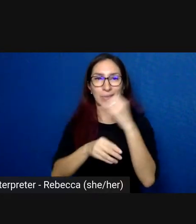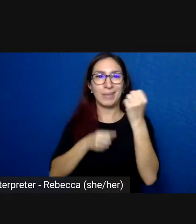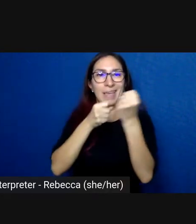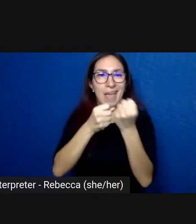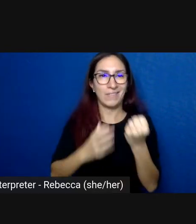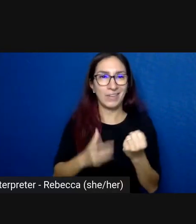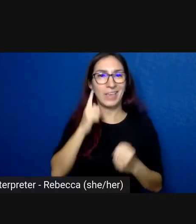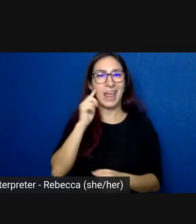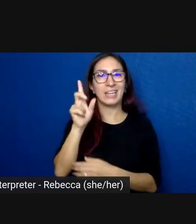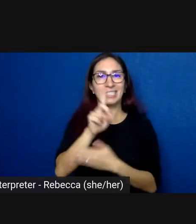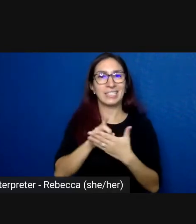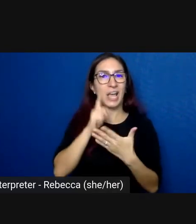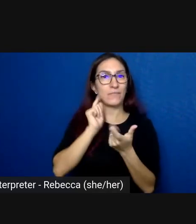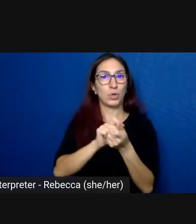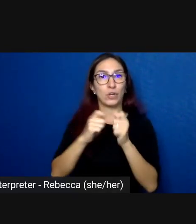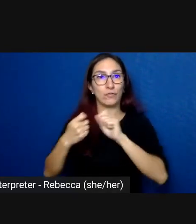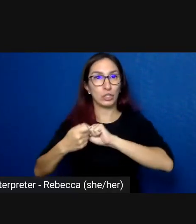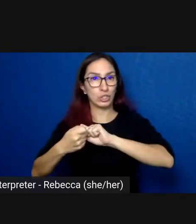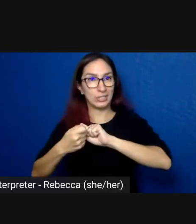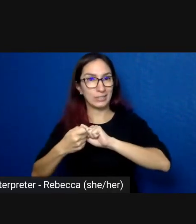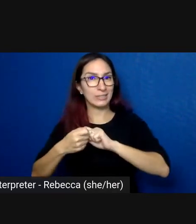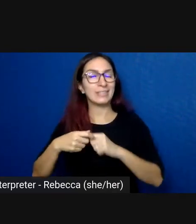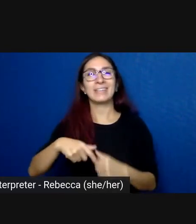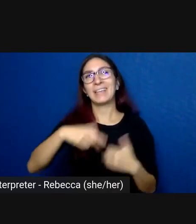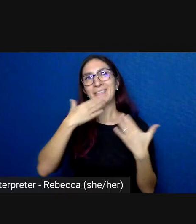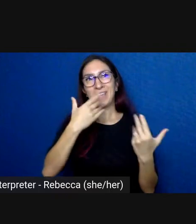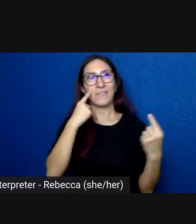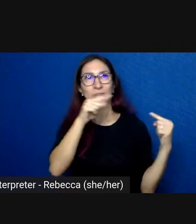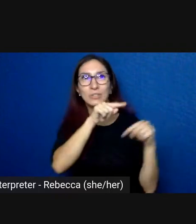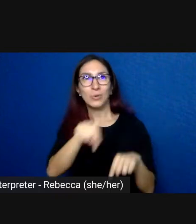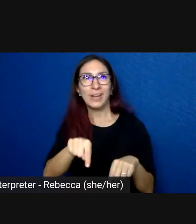for Conversions. Thanks for joining us and looking forward to this next one.